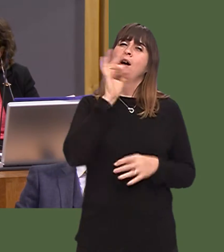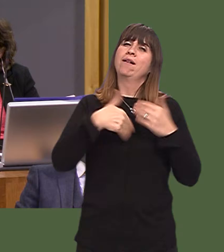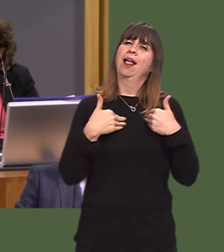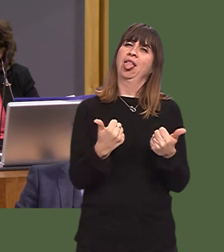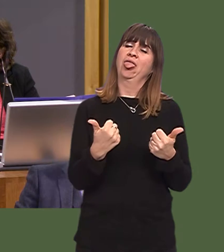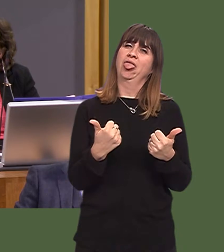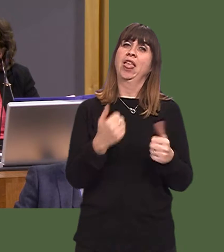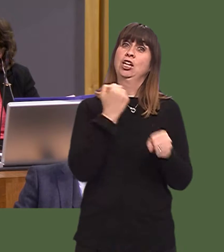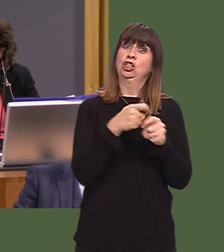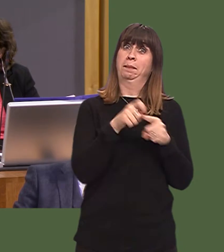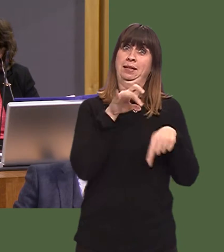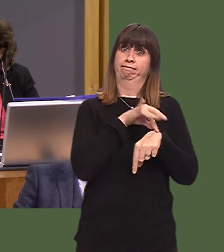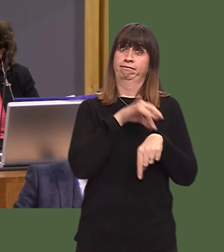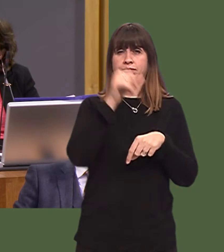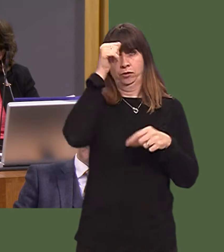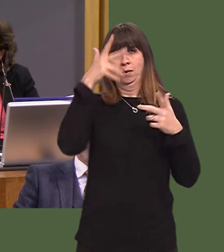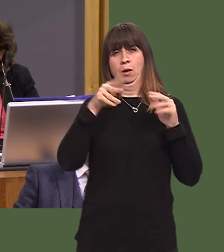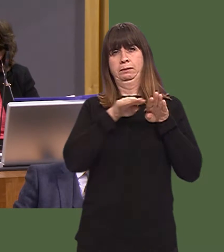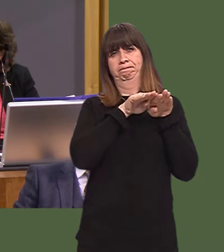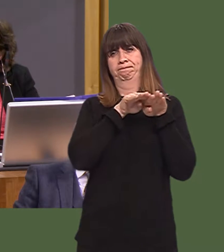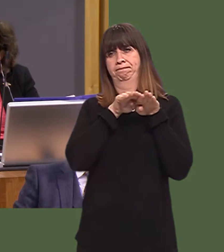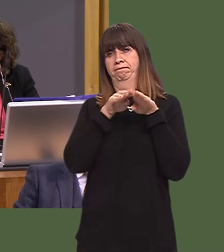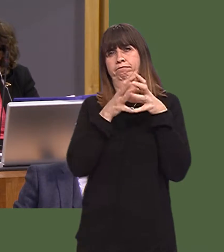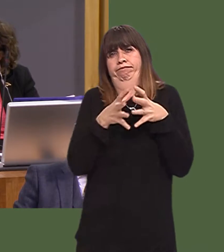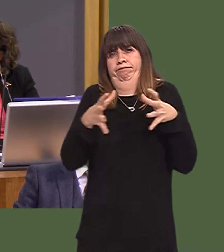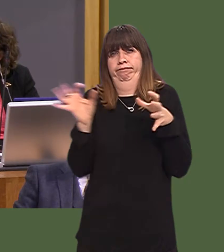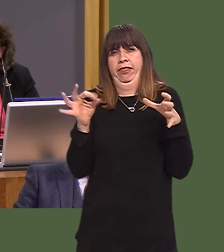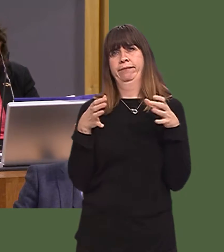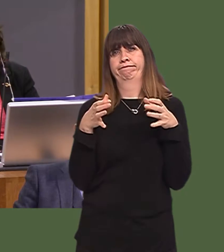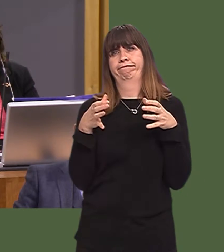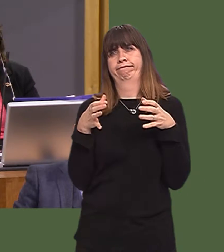He will know that GP numbers are broadly static, yet thereís a rising demand for their services.